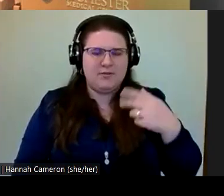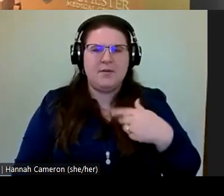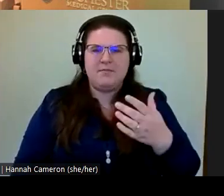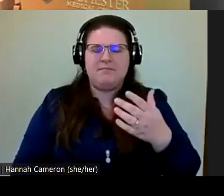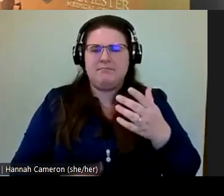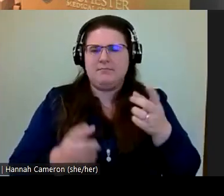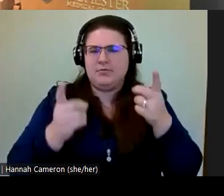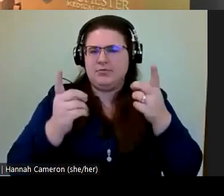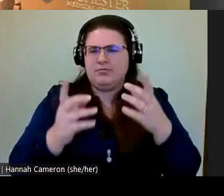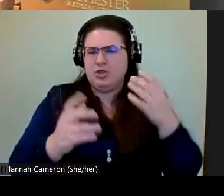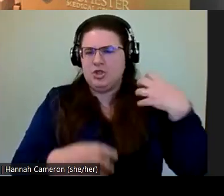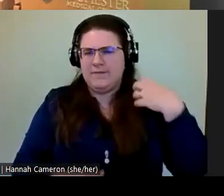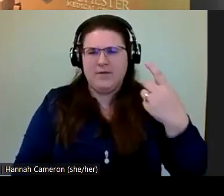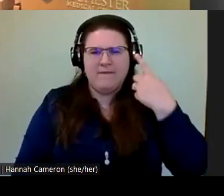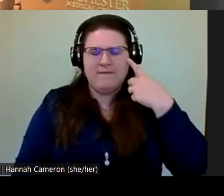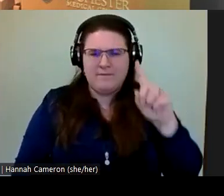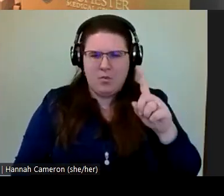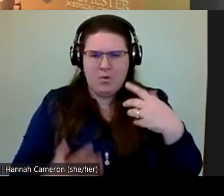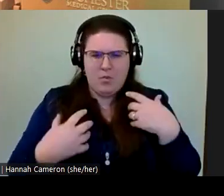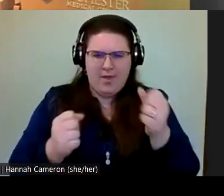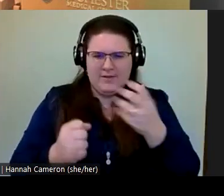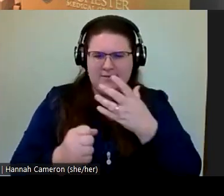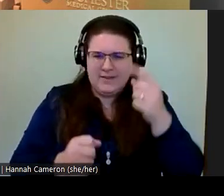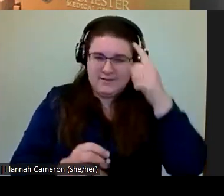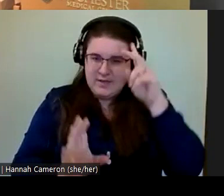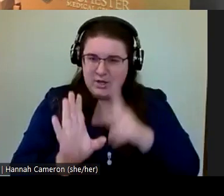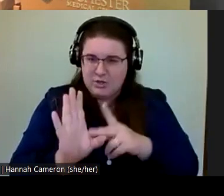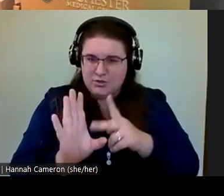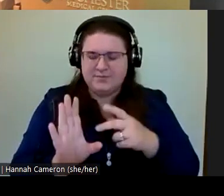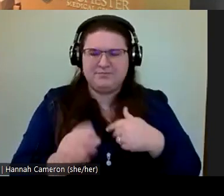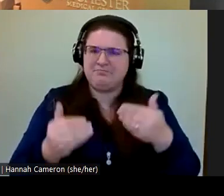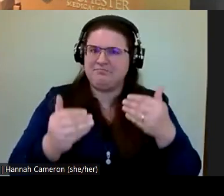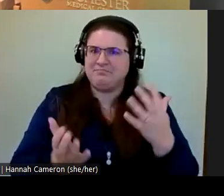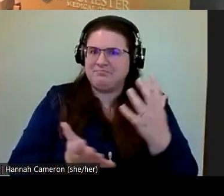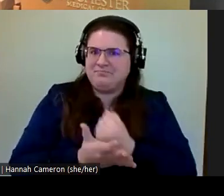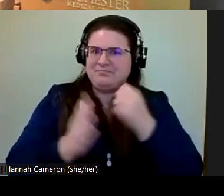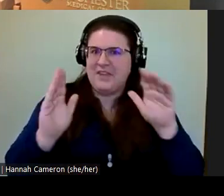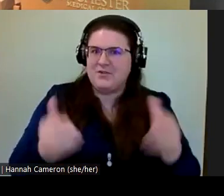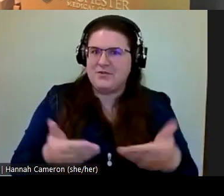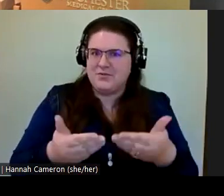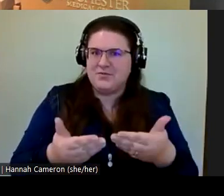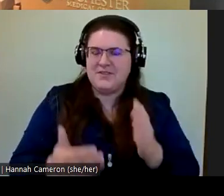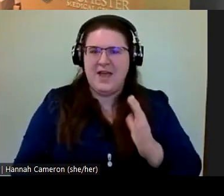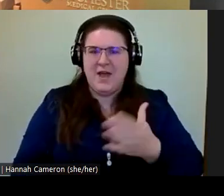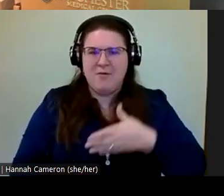wellness in the department of Psychiatry and um I get to introduce our colar day lecture today um